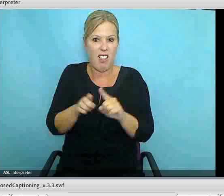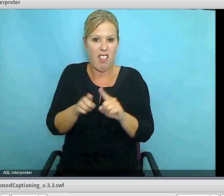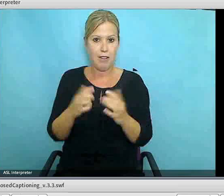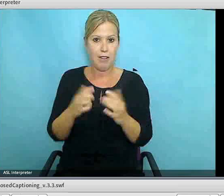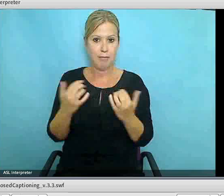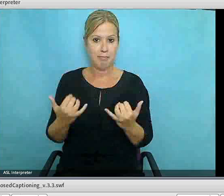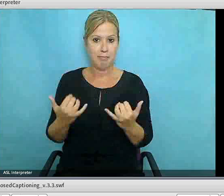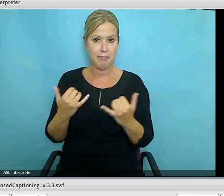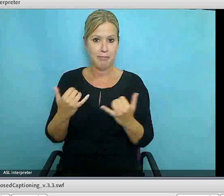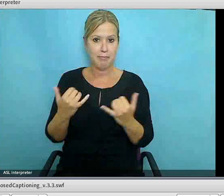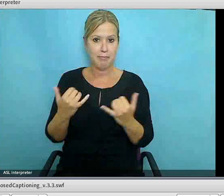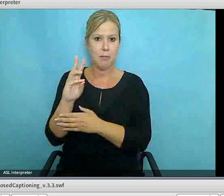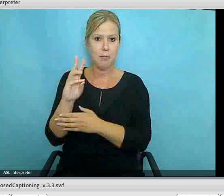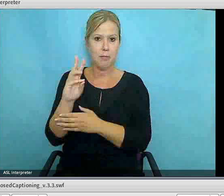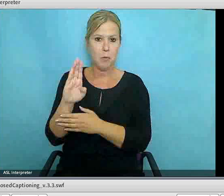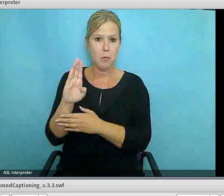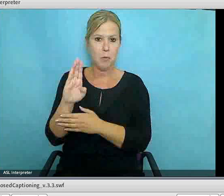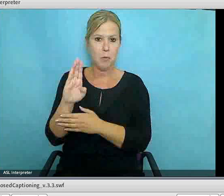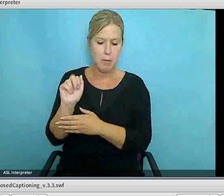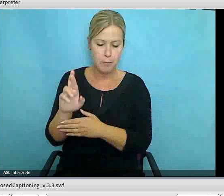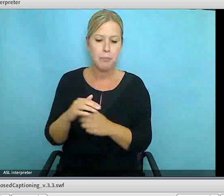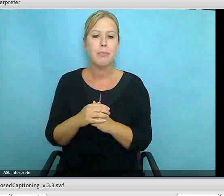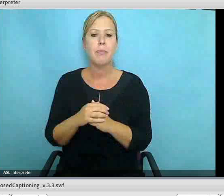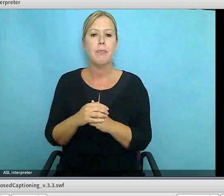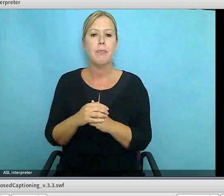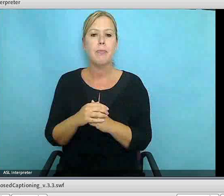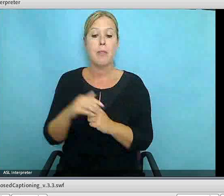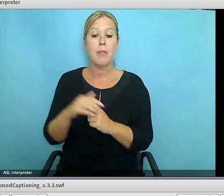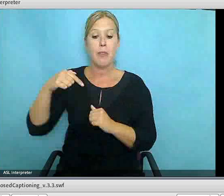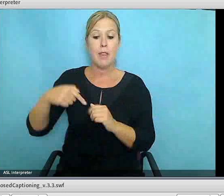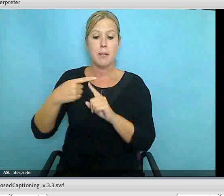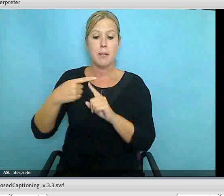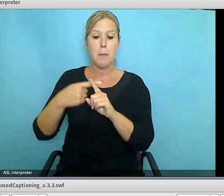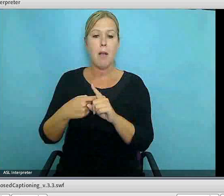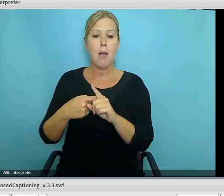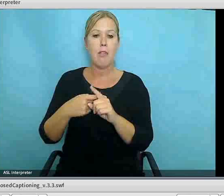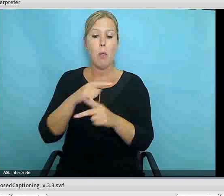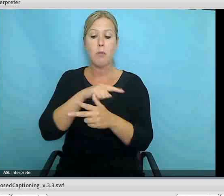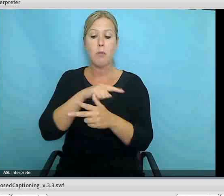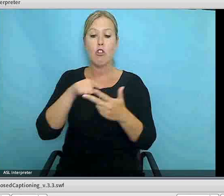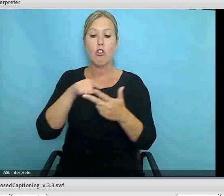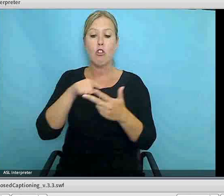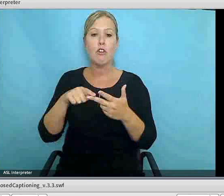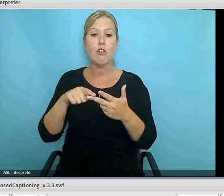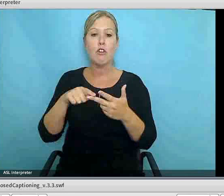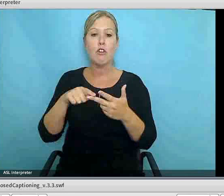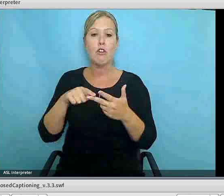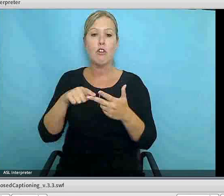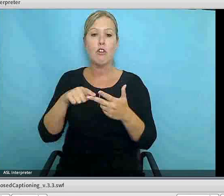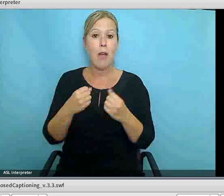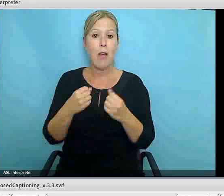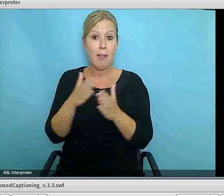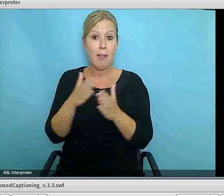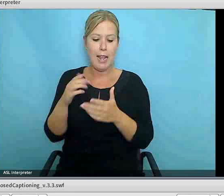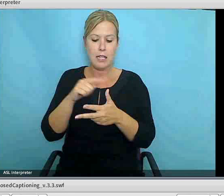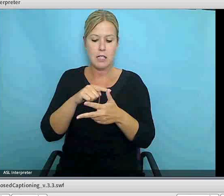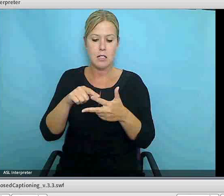Also this month, the One Care plans, the actual health plans, have begun their direct marketing,